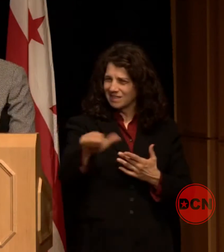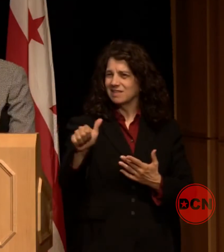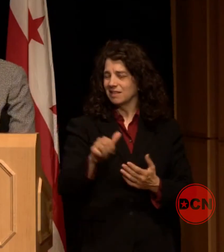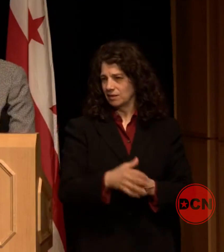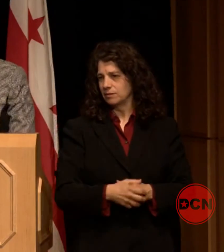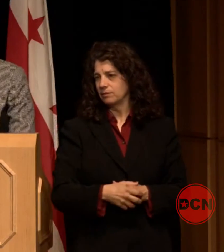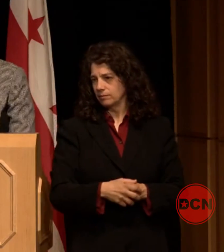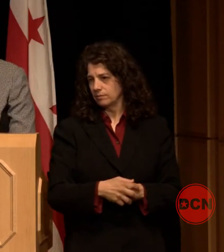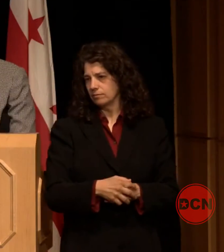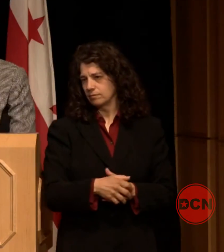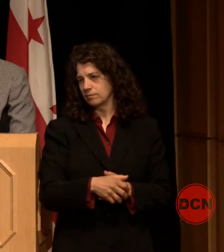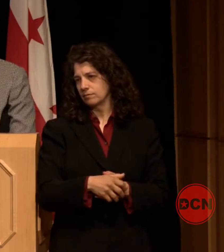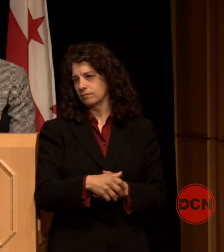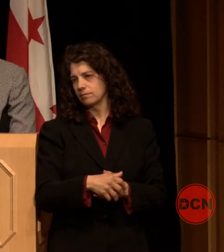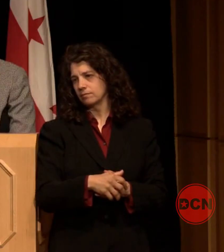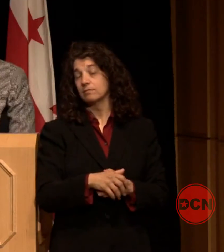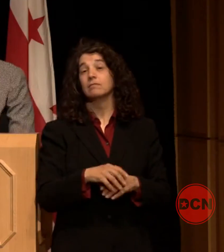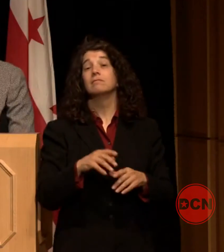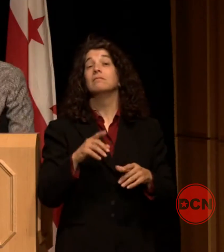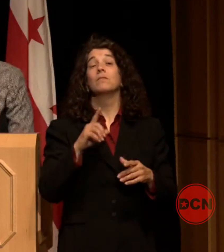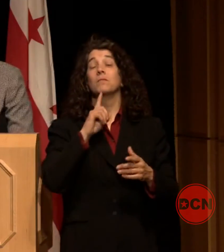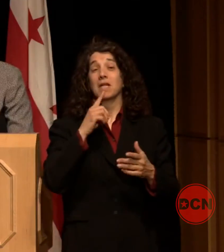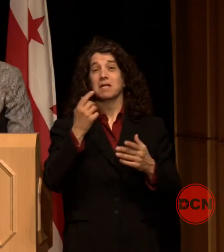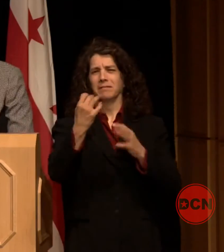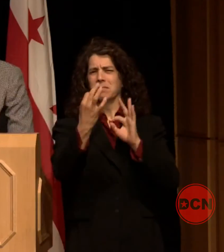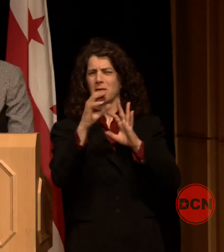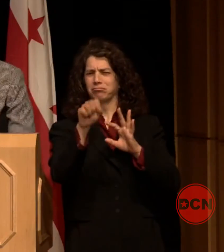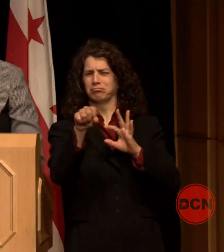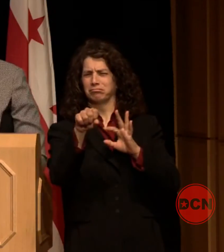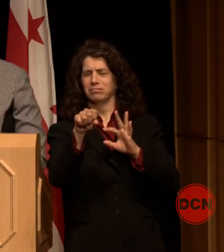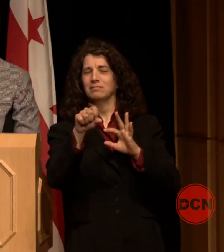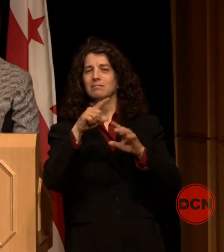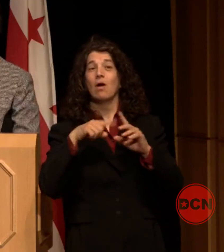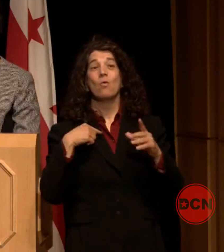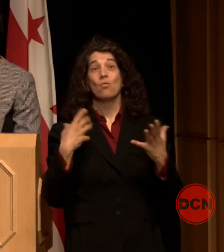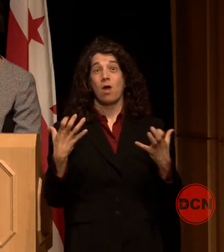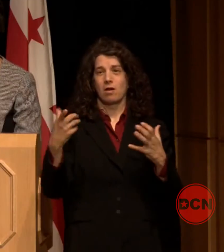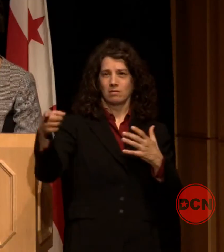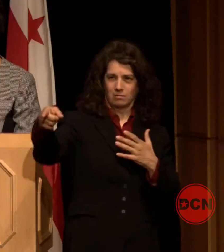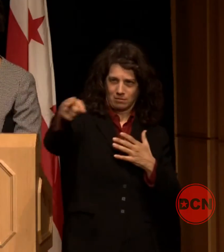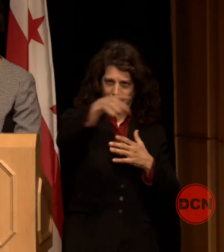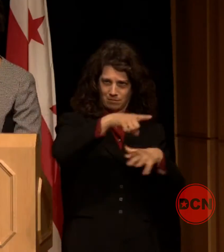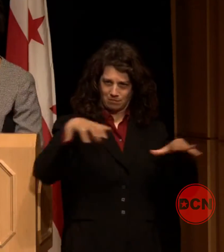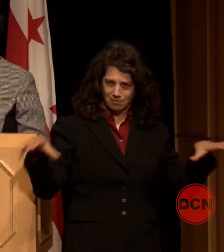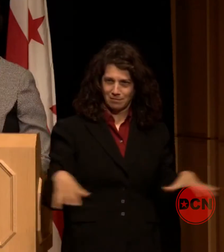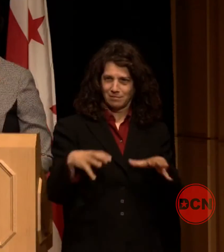BUT THEN WE QUICKLY ADD WE NEED A LOT MORE. AND THE GOVERNMENT WON'T BE ABLE TO DO IT ALONE.